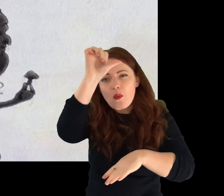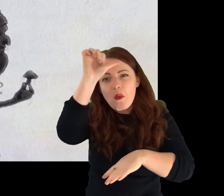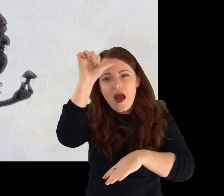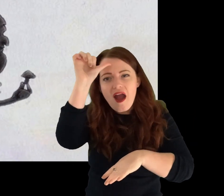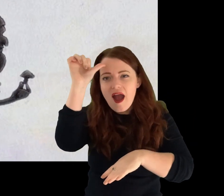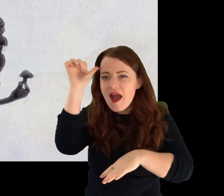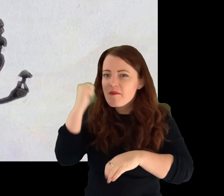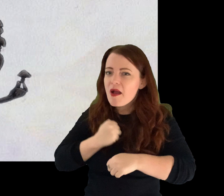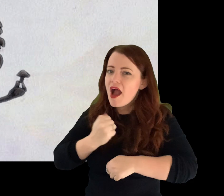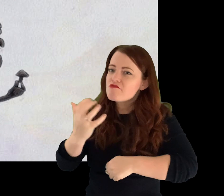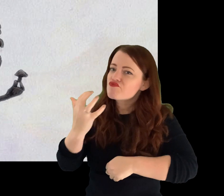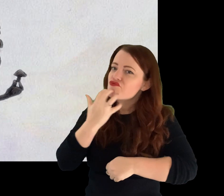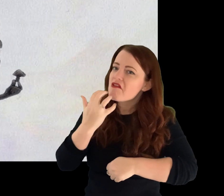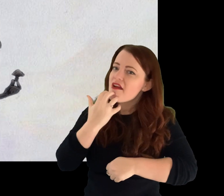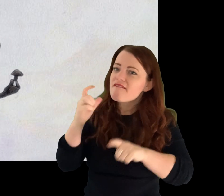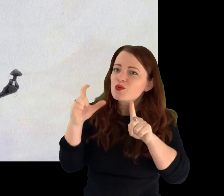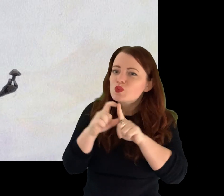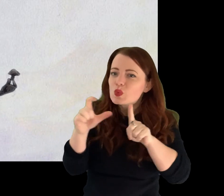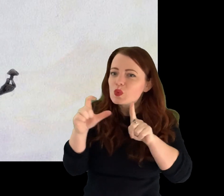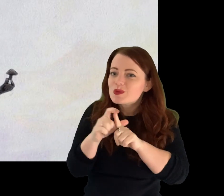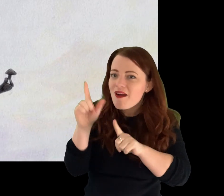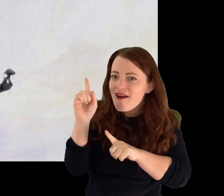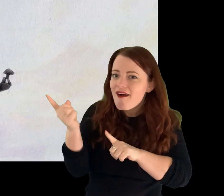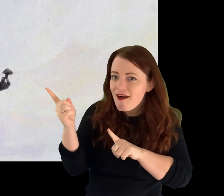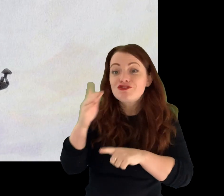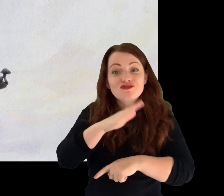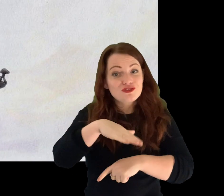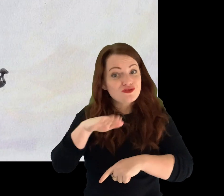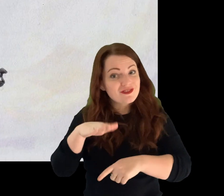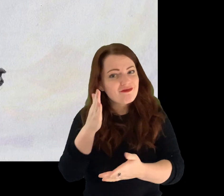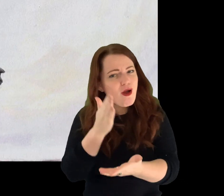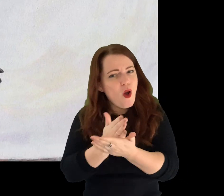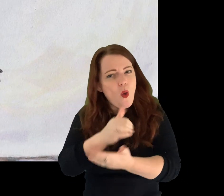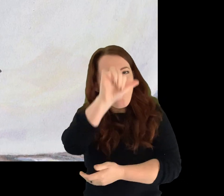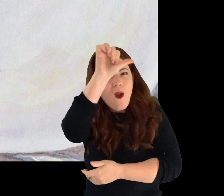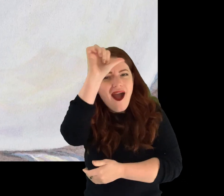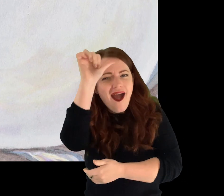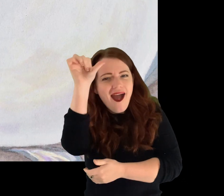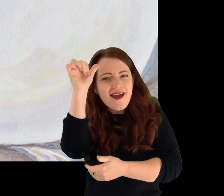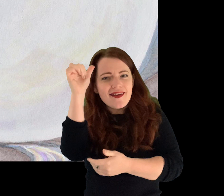My brave oak daughter Yes, children are wiser